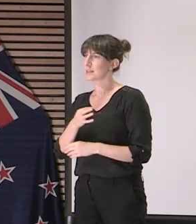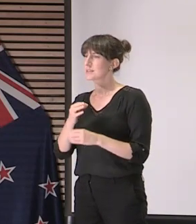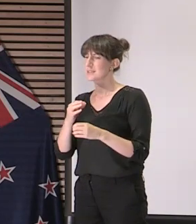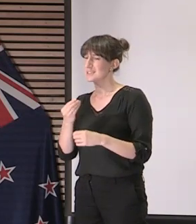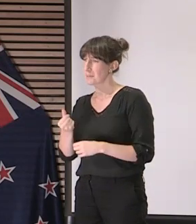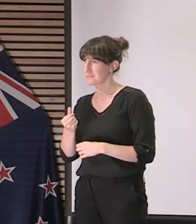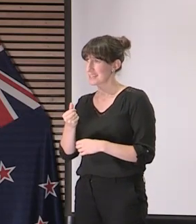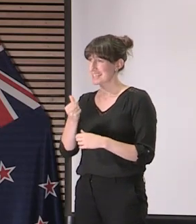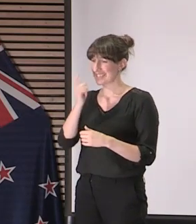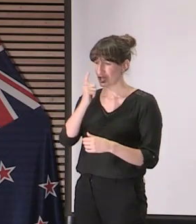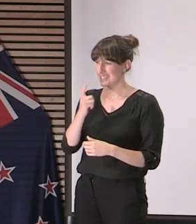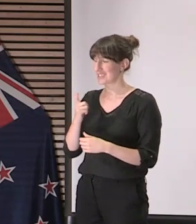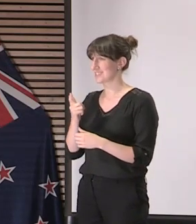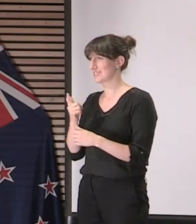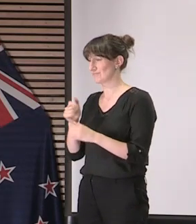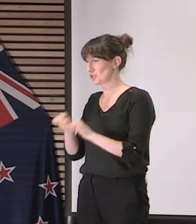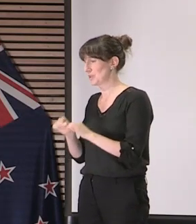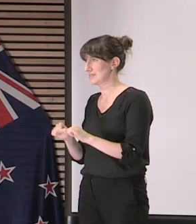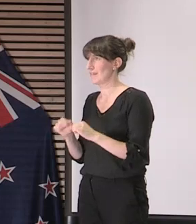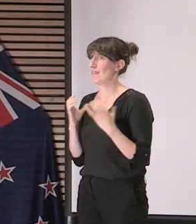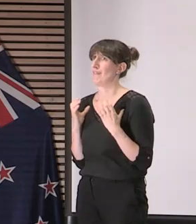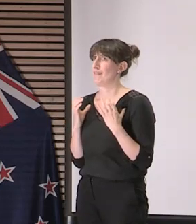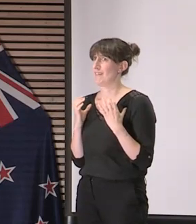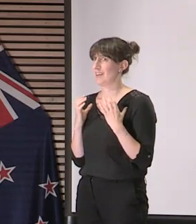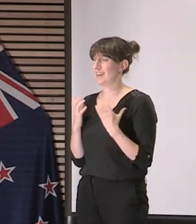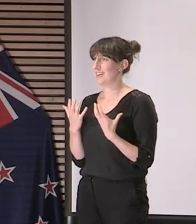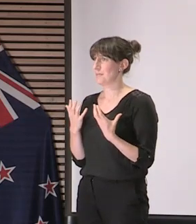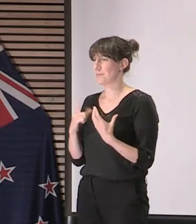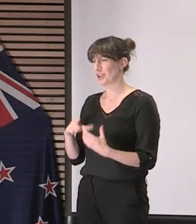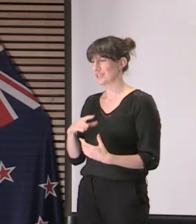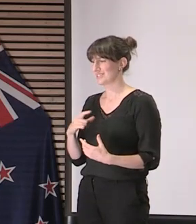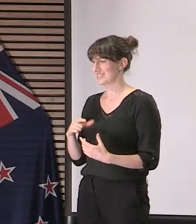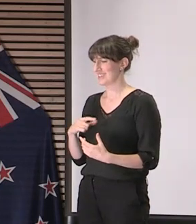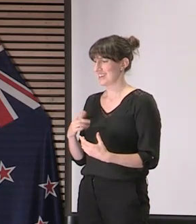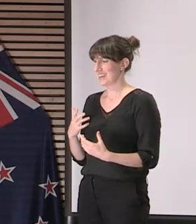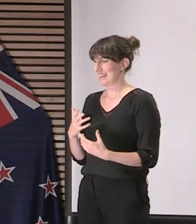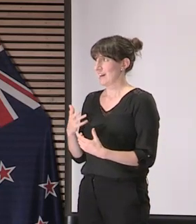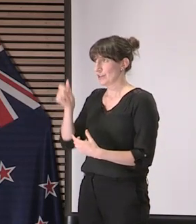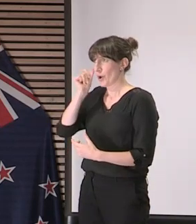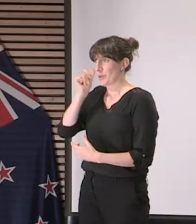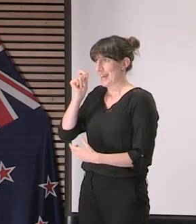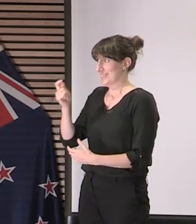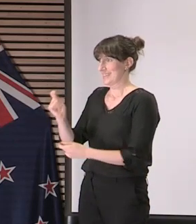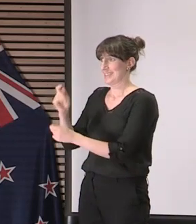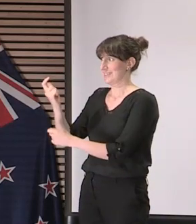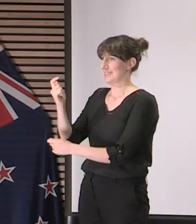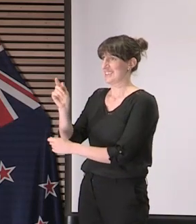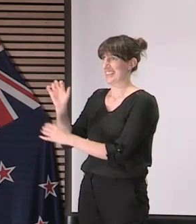work. Some parents, teachers, and maybe even some students may